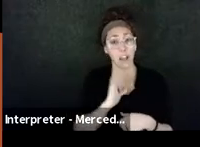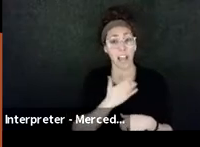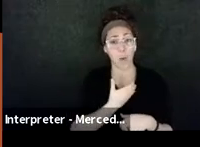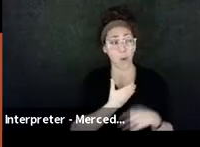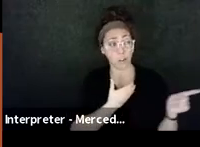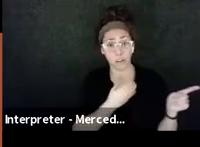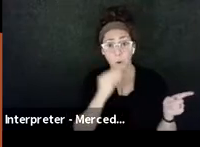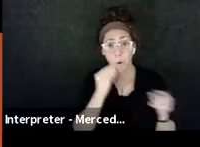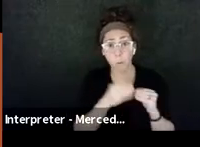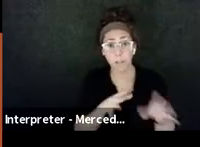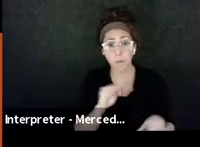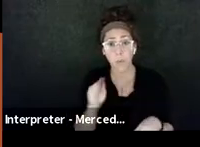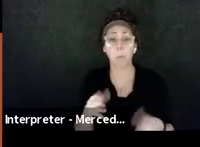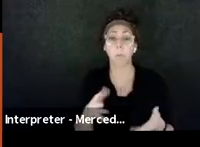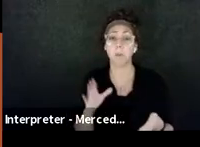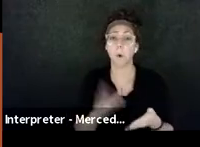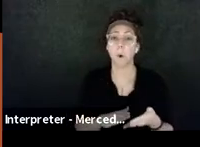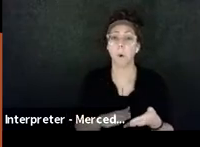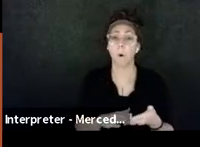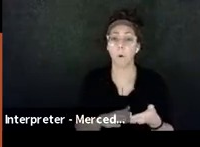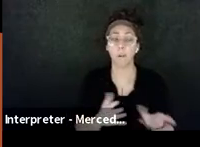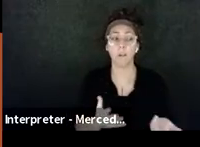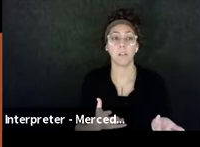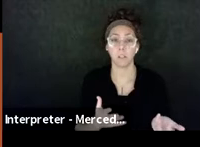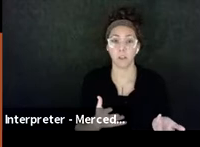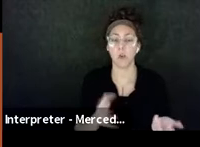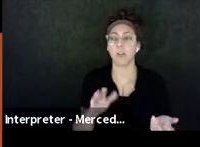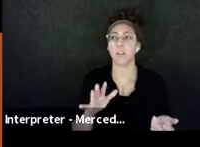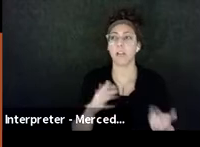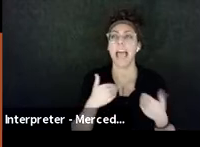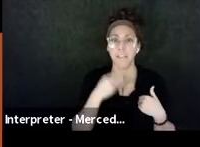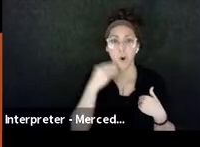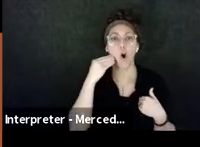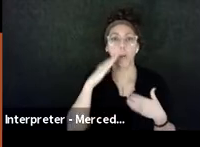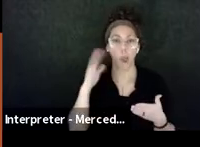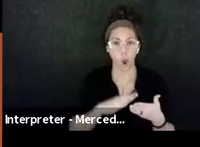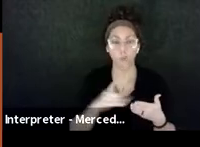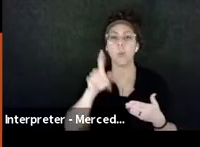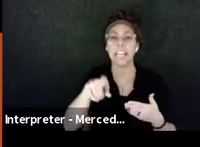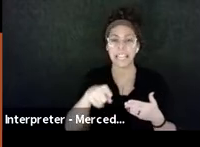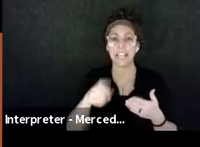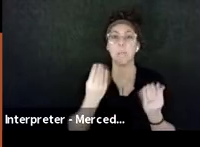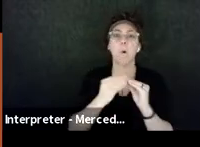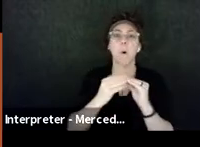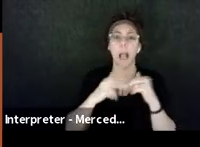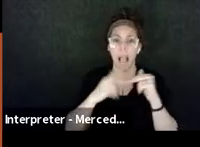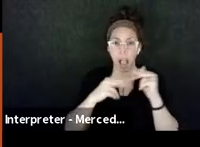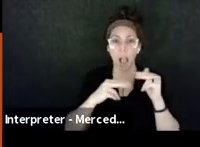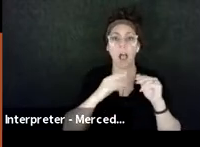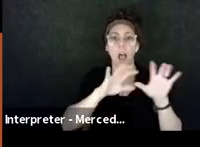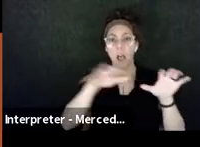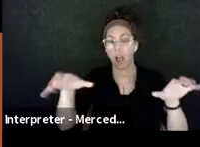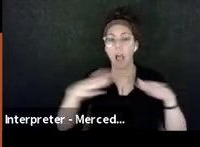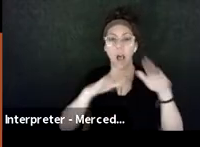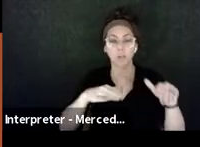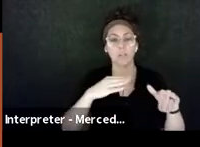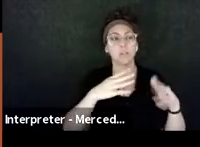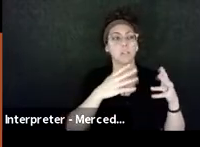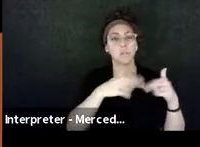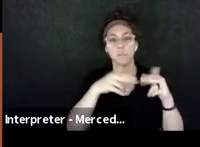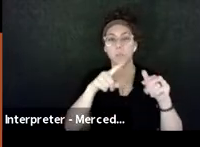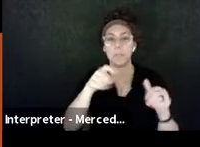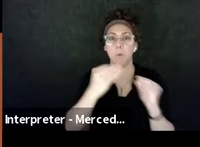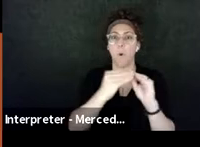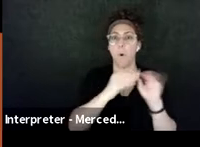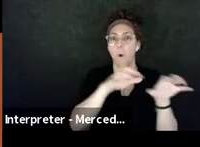Natalie Chavez: Is so low. So we actually need more developments have large complexes that could be available and potentially those complexes could be just for FCC students